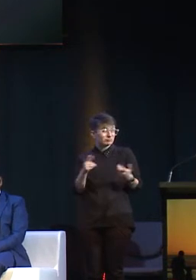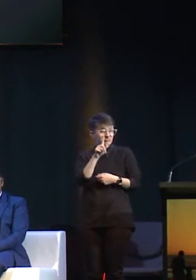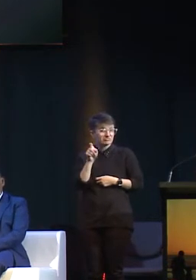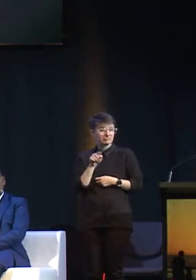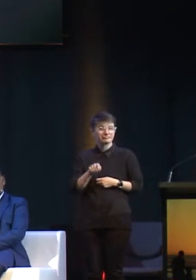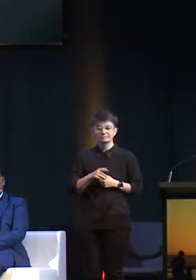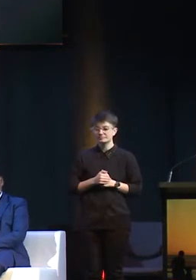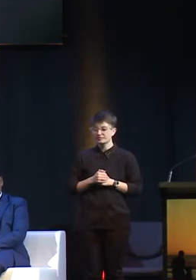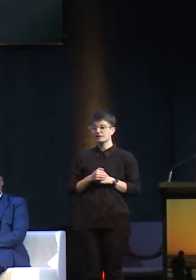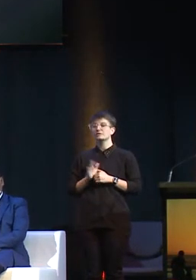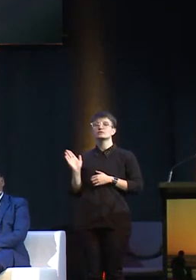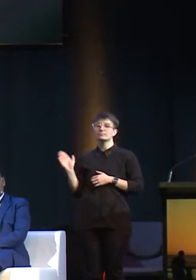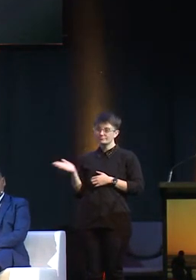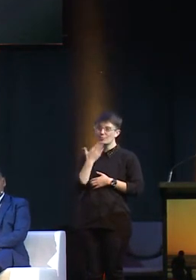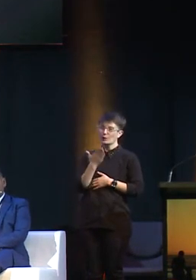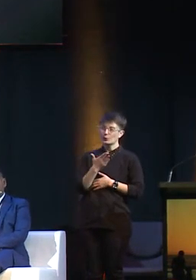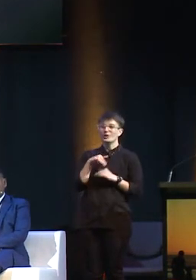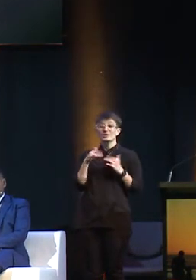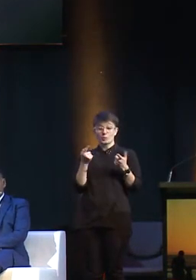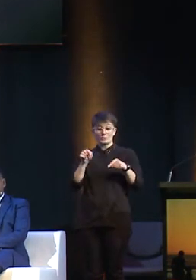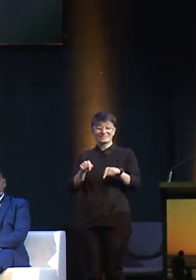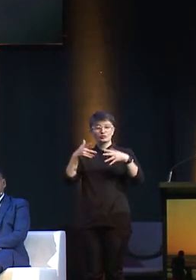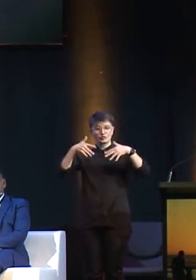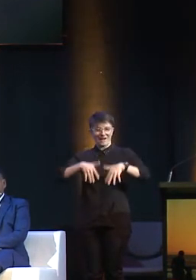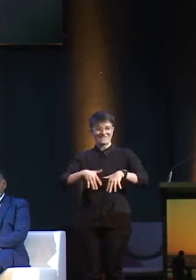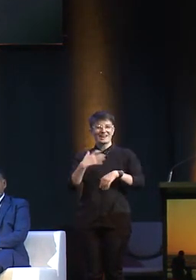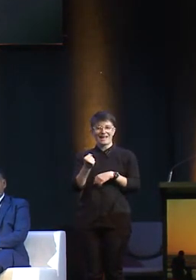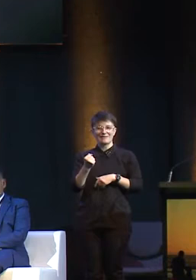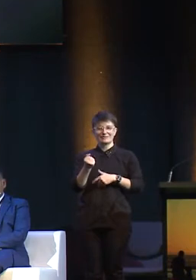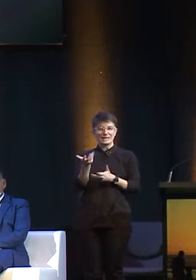this is a draft, we have an interactive tool on our website where people can go in and